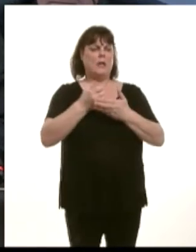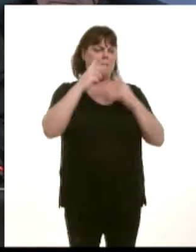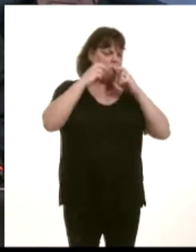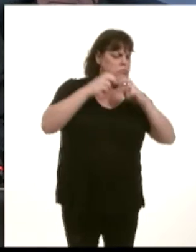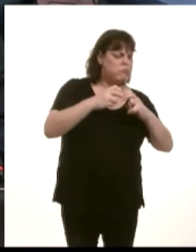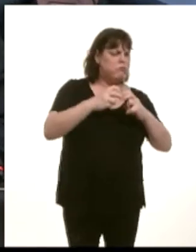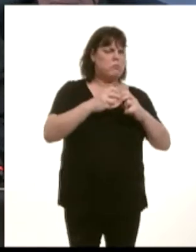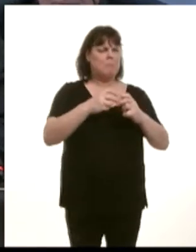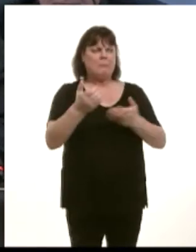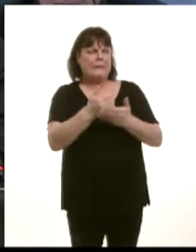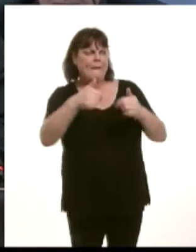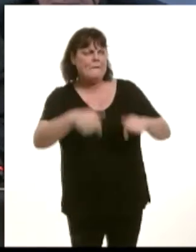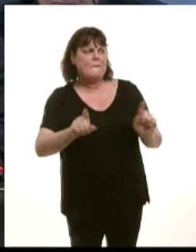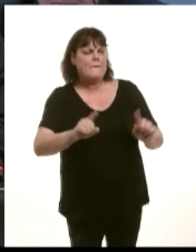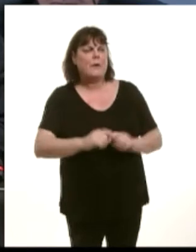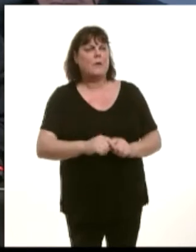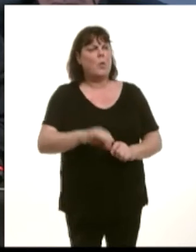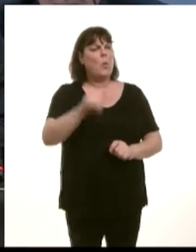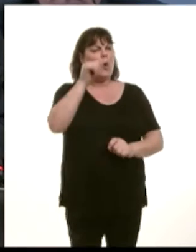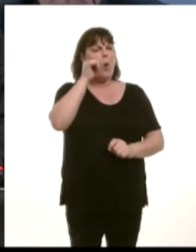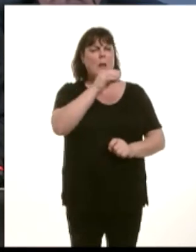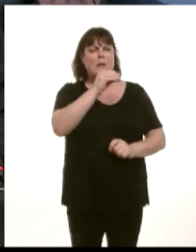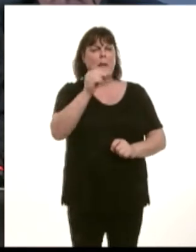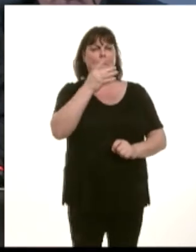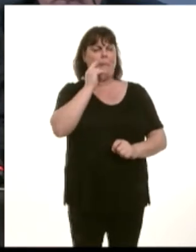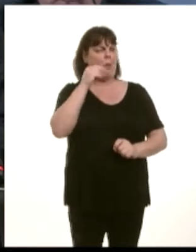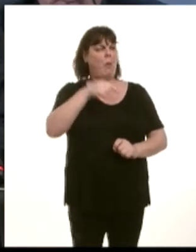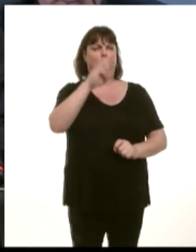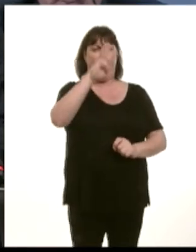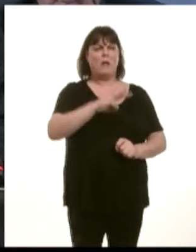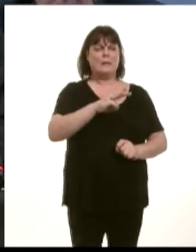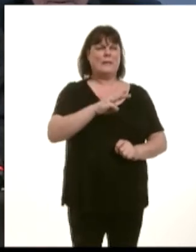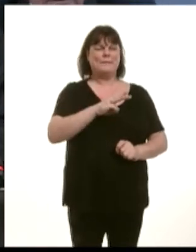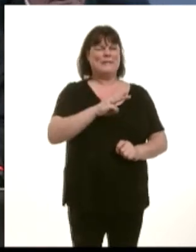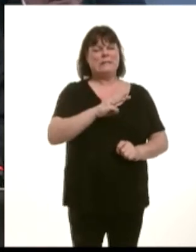We know from stories that, sadly, people from Wales have fallen under the misapprehension